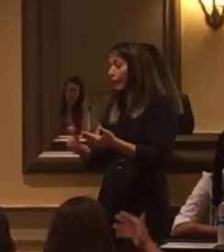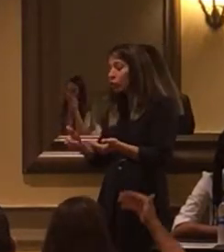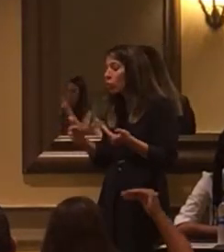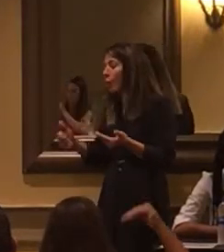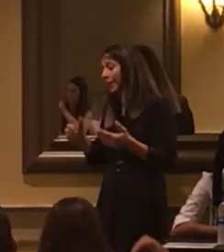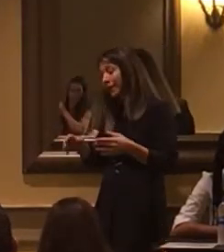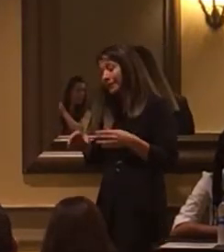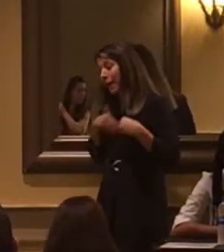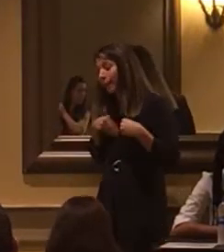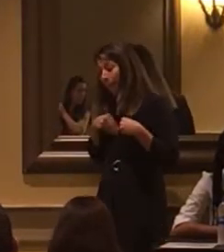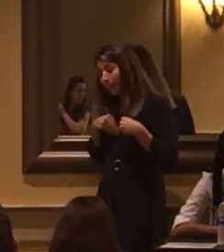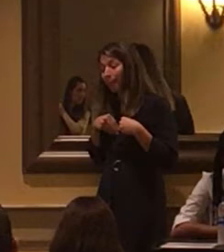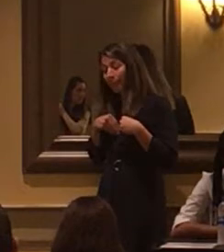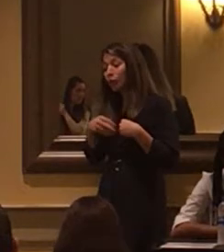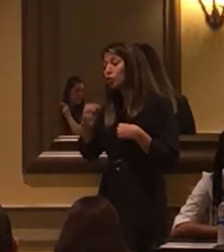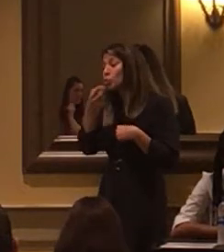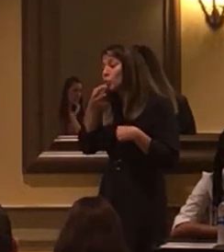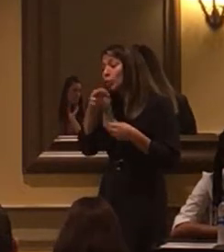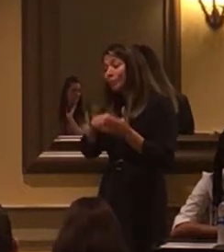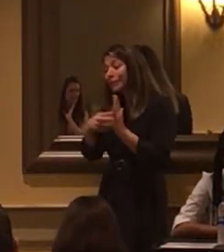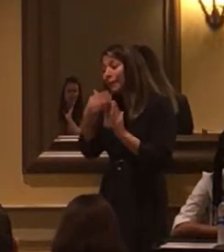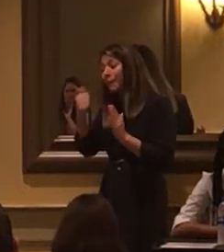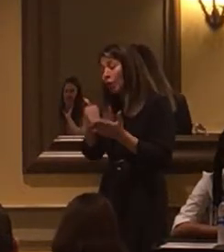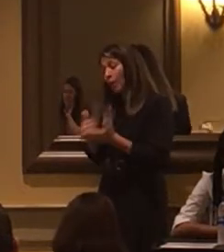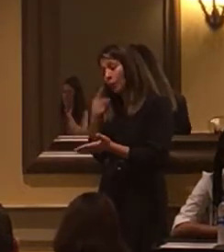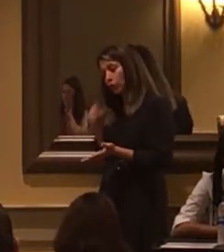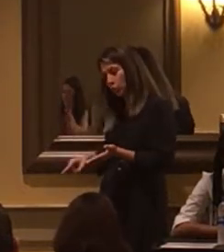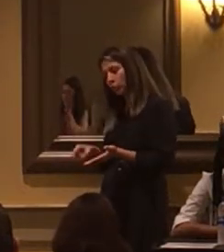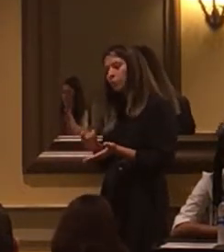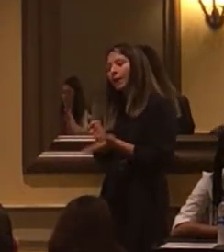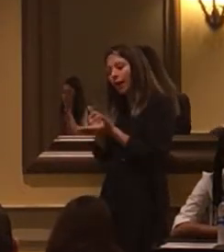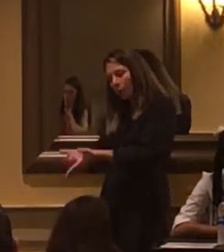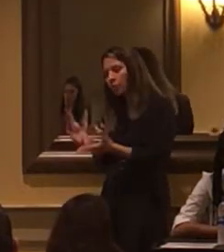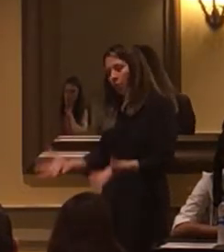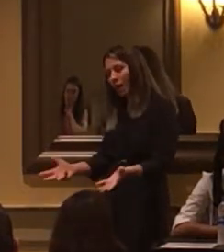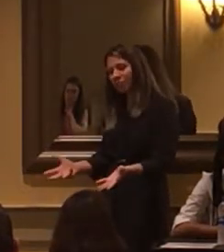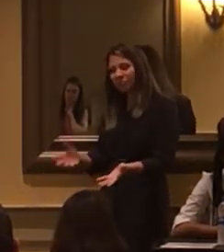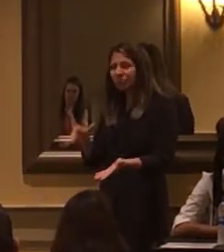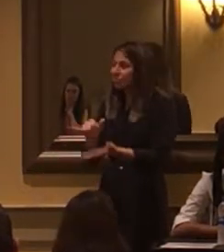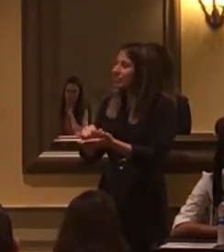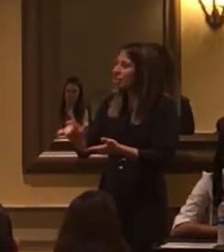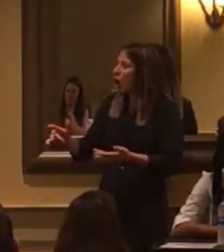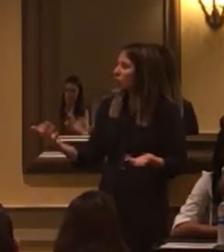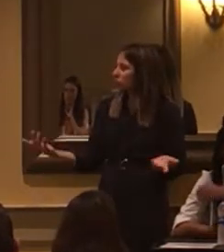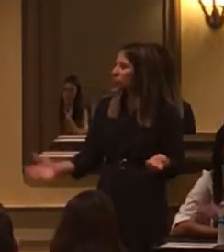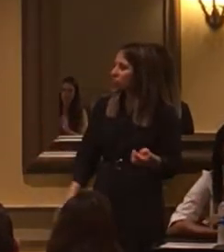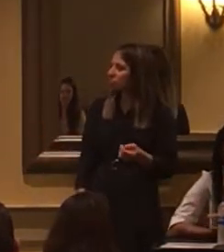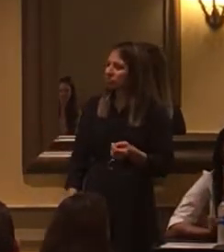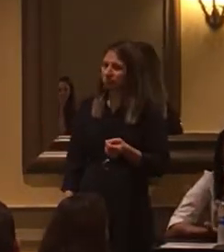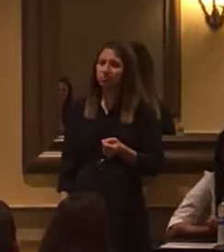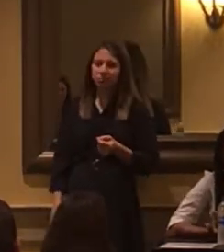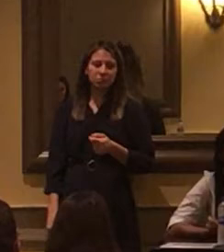That really helped a lot. Yeh, that's all.